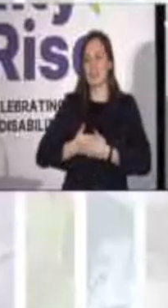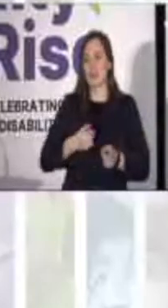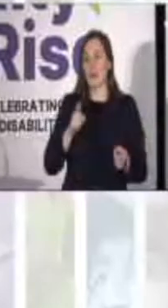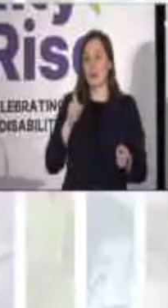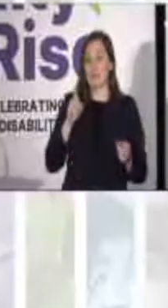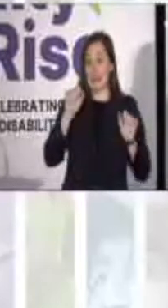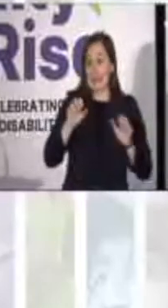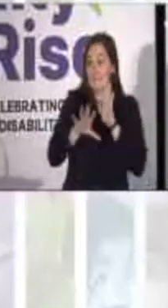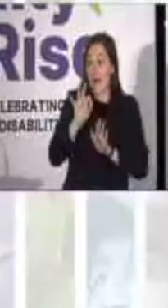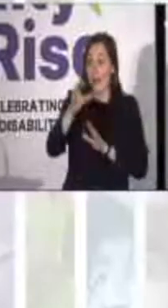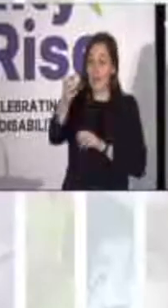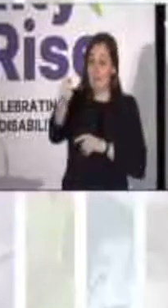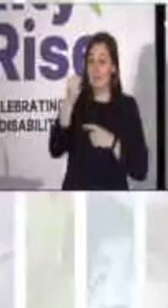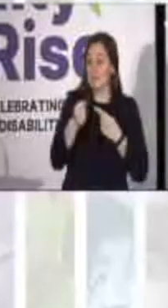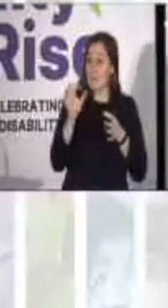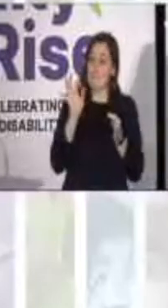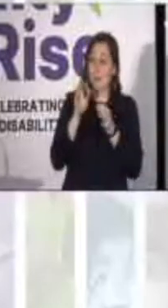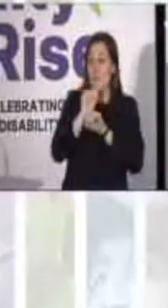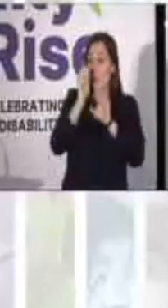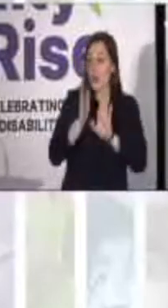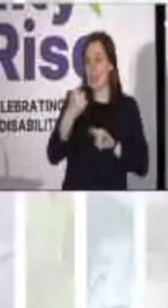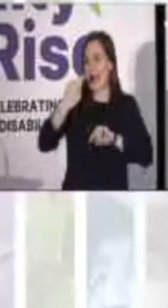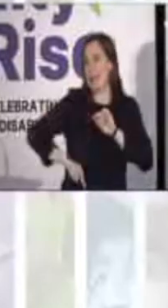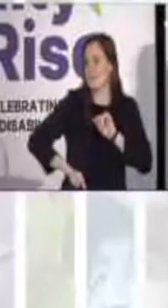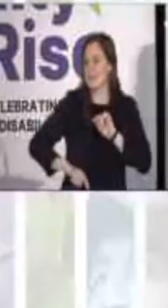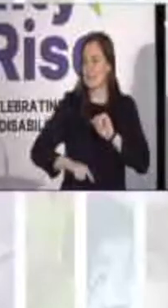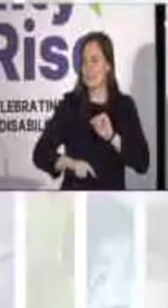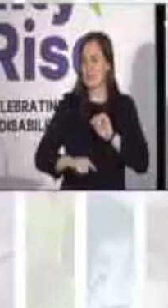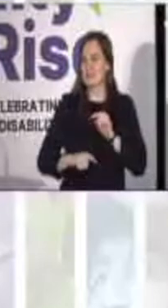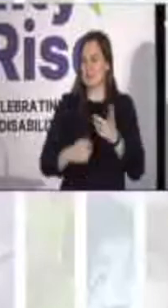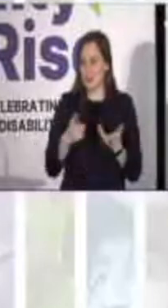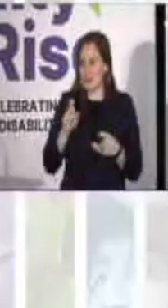BUT YOU CAN'T BE MAD ABOUT PERSON EITHER RIGHT? YOU KNOW WHAT YOUR BABY.